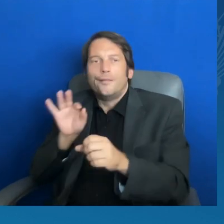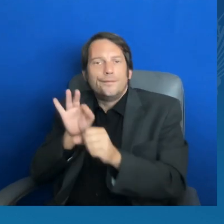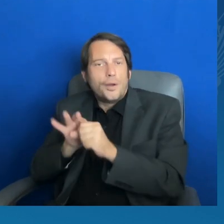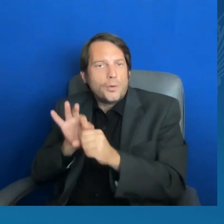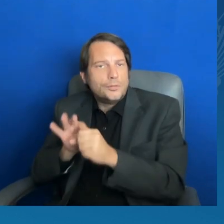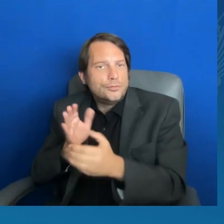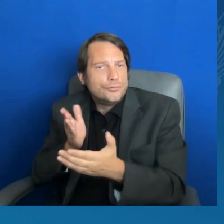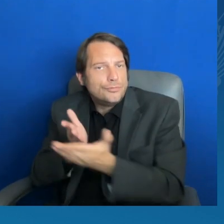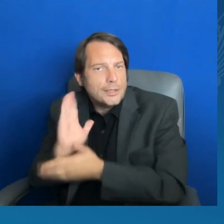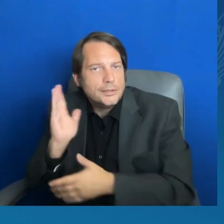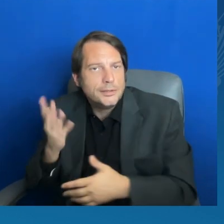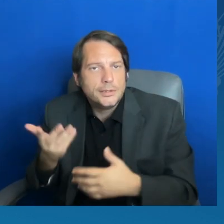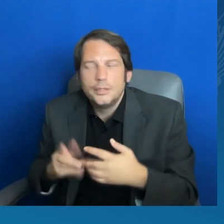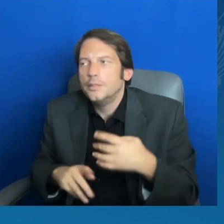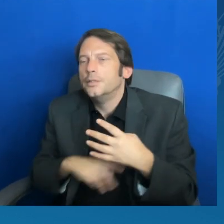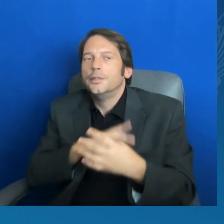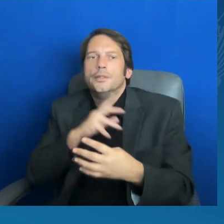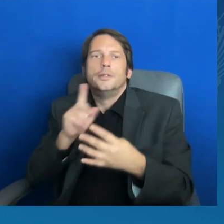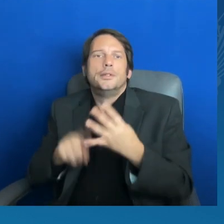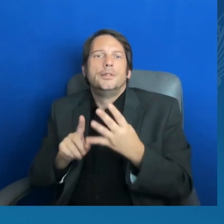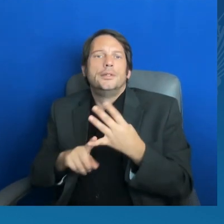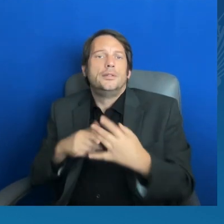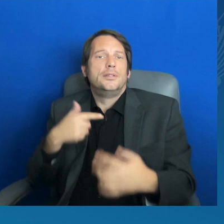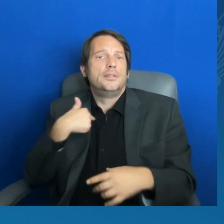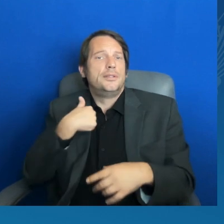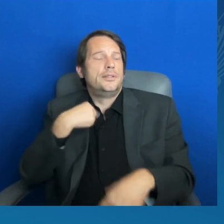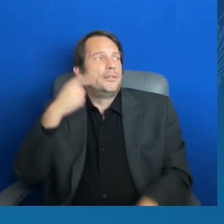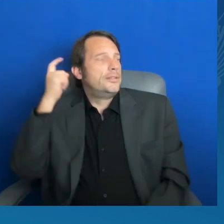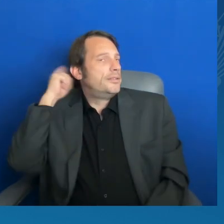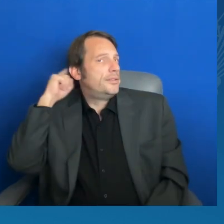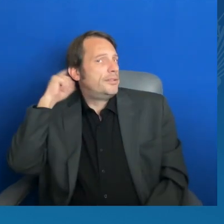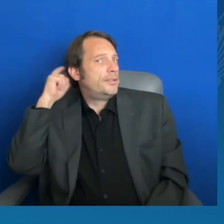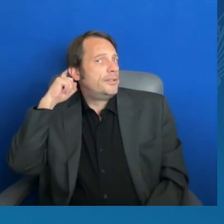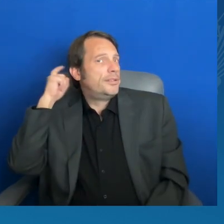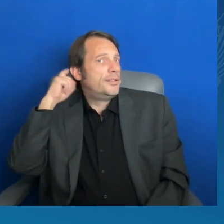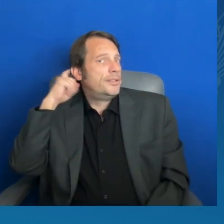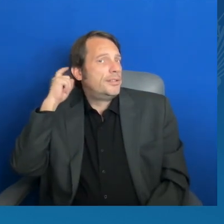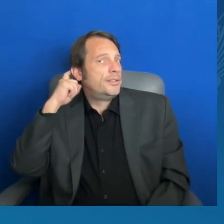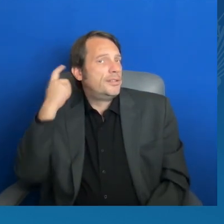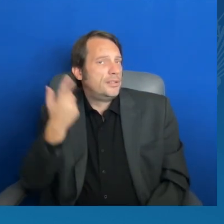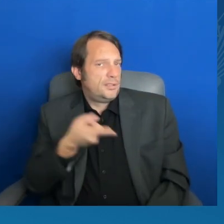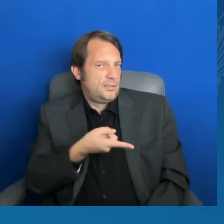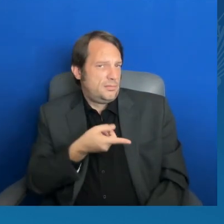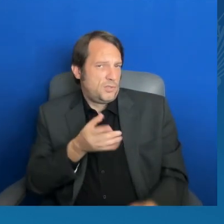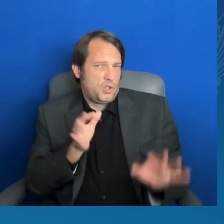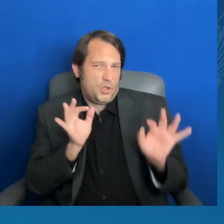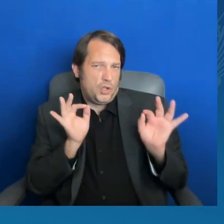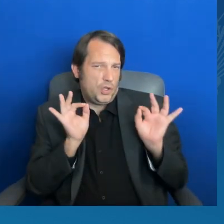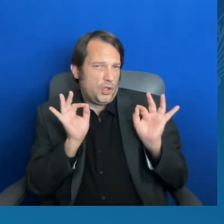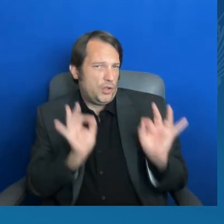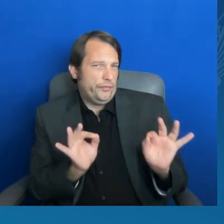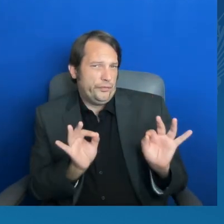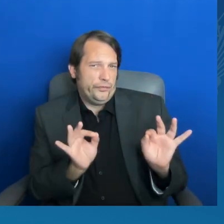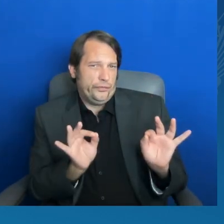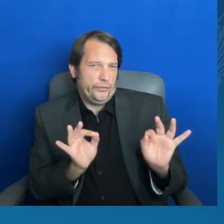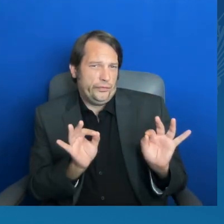that puts you in the perfect position to be able to see how -- if and how there's a connection between all those issues.